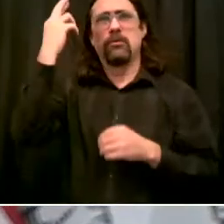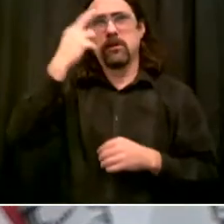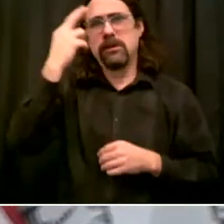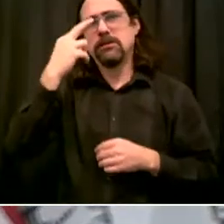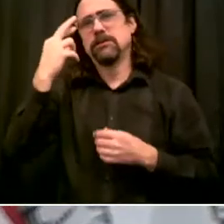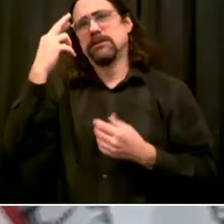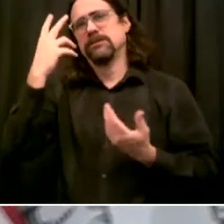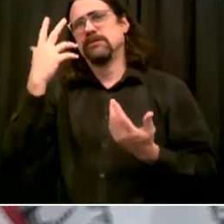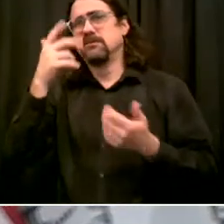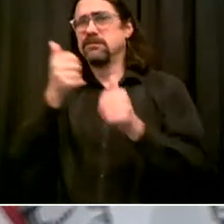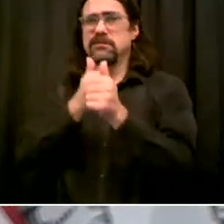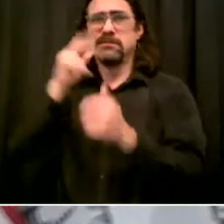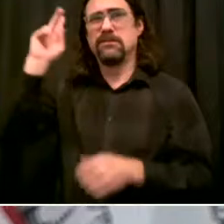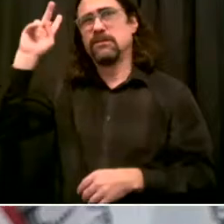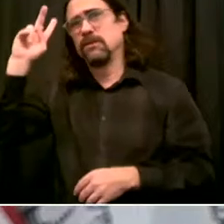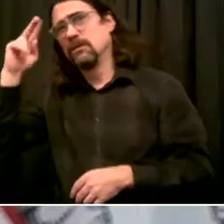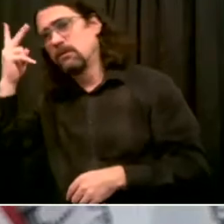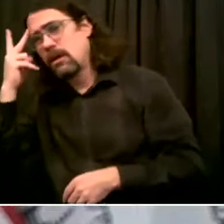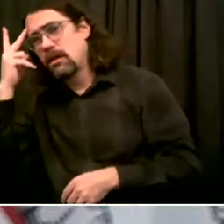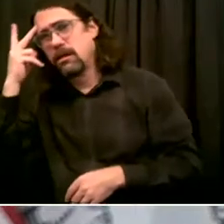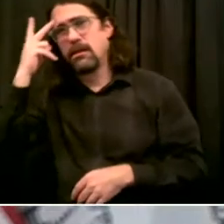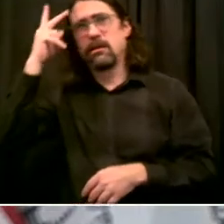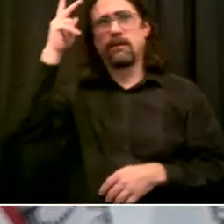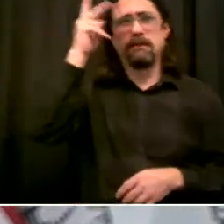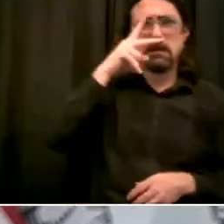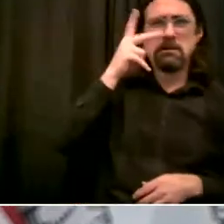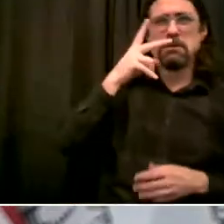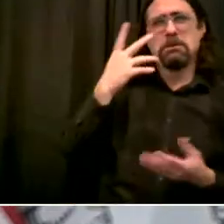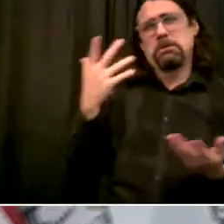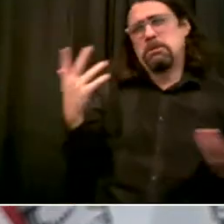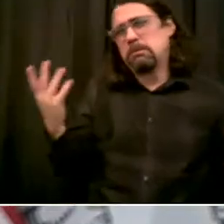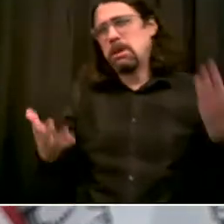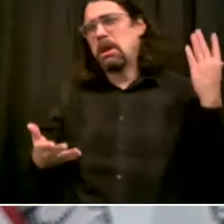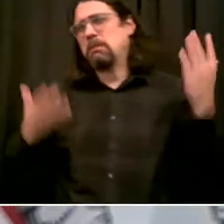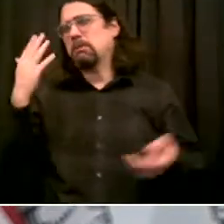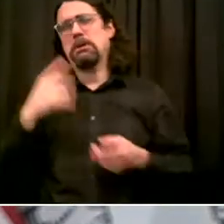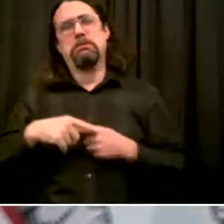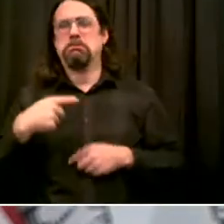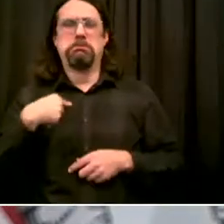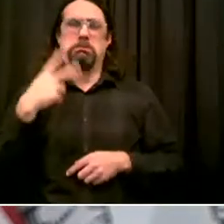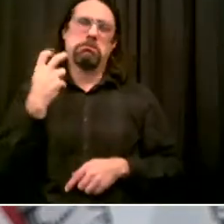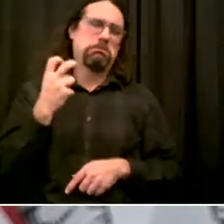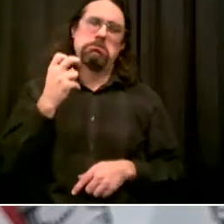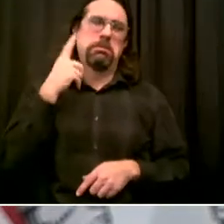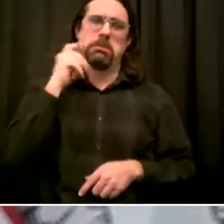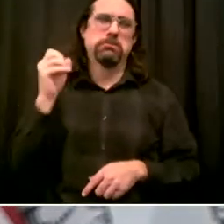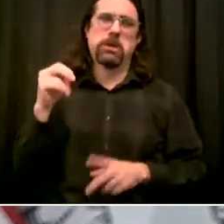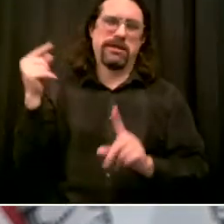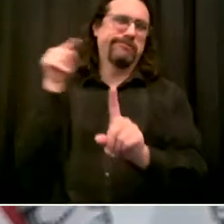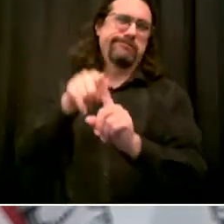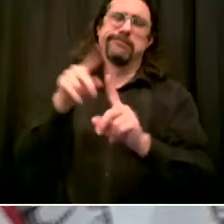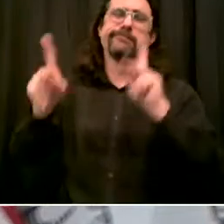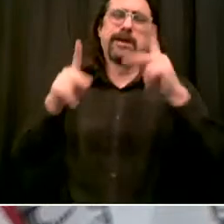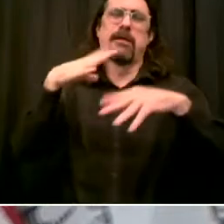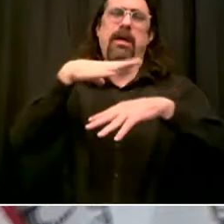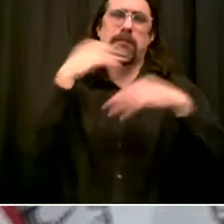PROBLEM HEREE. WE NEED O TGO IN AND REALLY LET PEOPLE KNOW WHAT